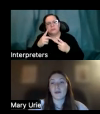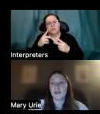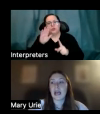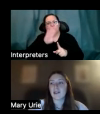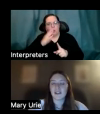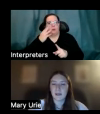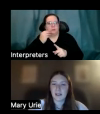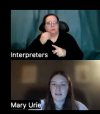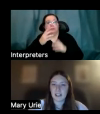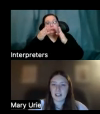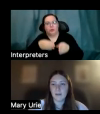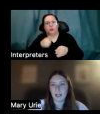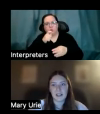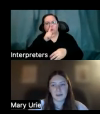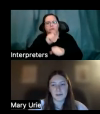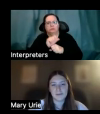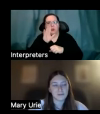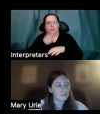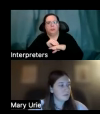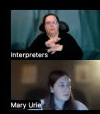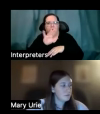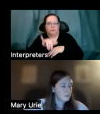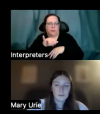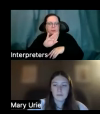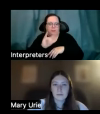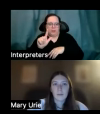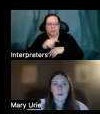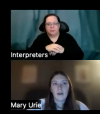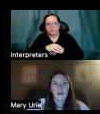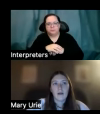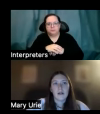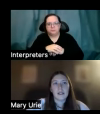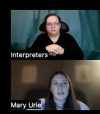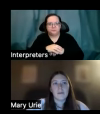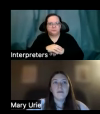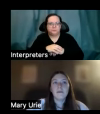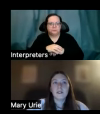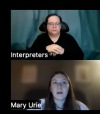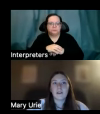who would actually be affected by this bill. Um, some other